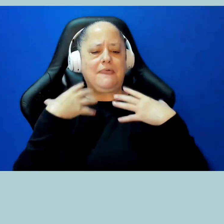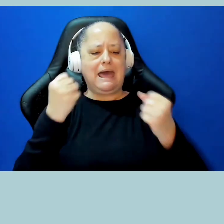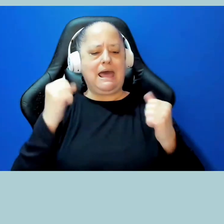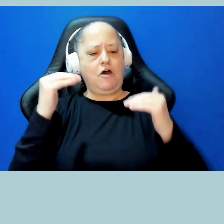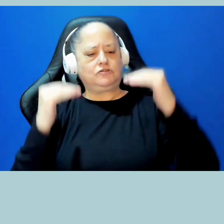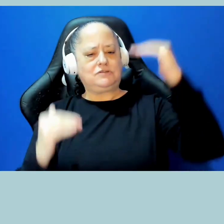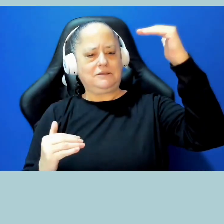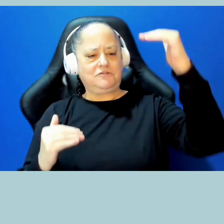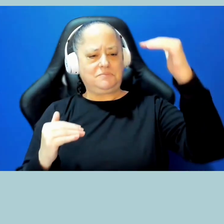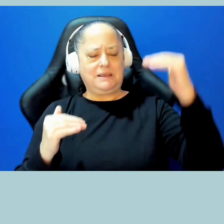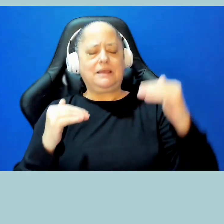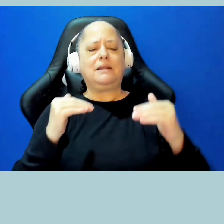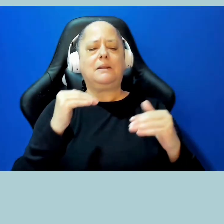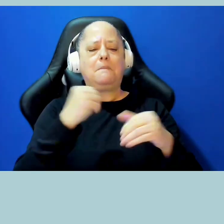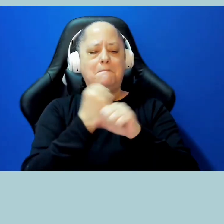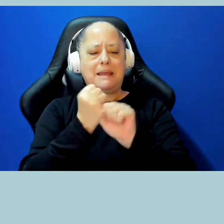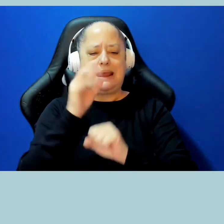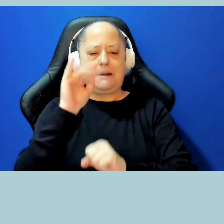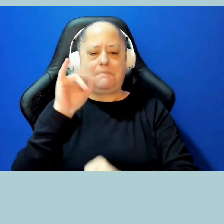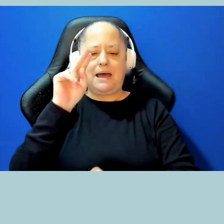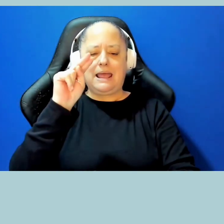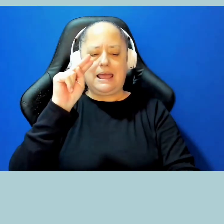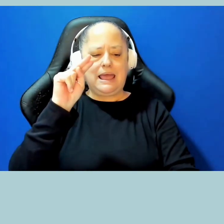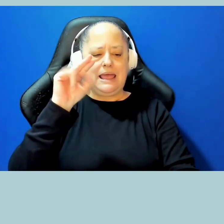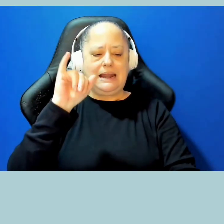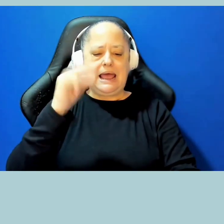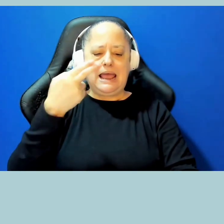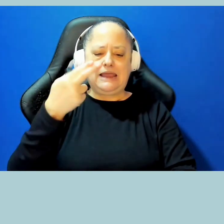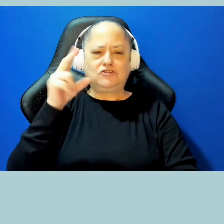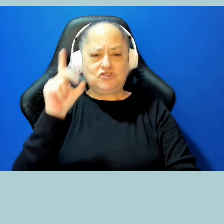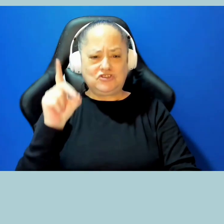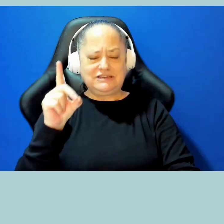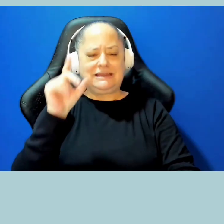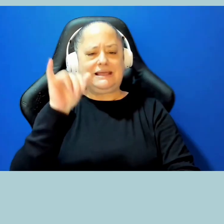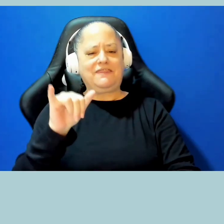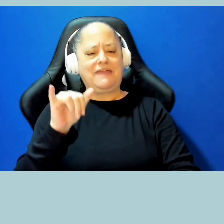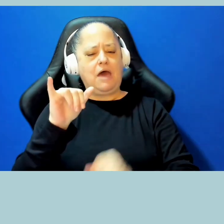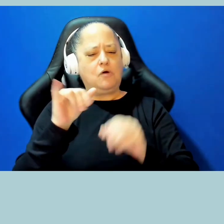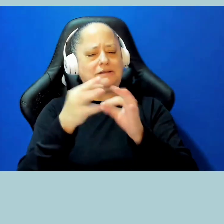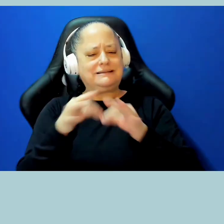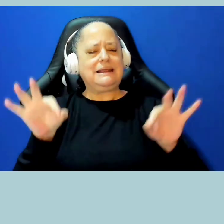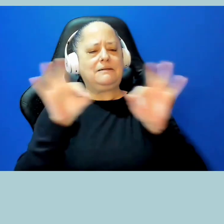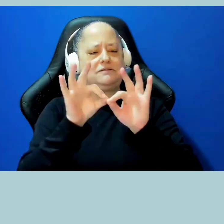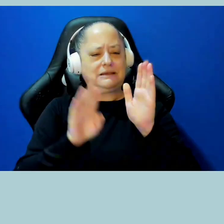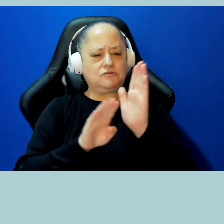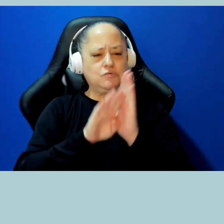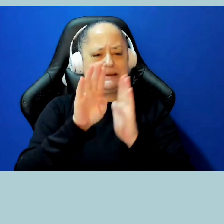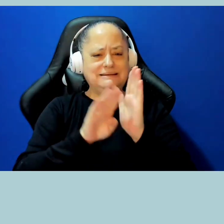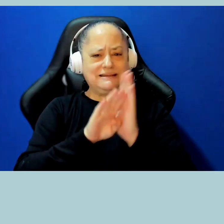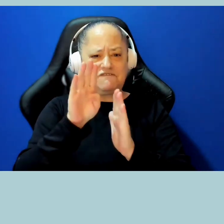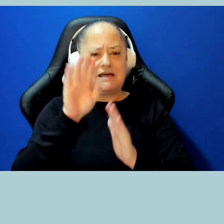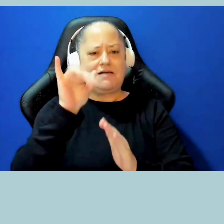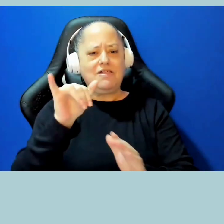was made by NIMHD obviously that was a very significant development and that recognition was growing so